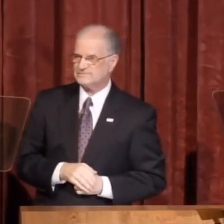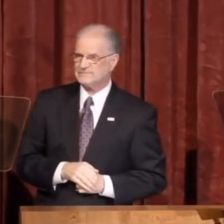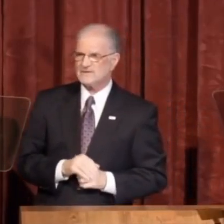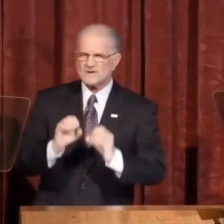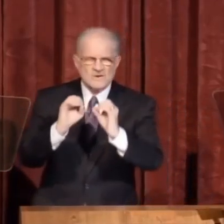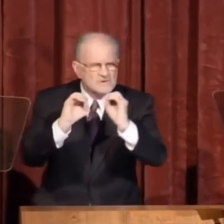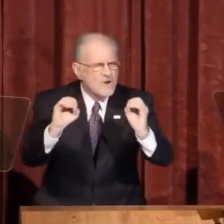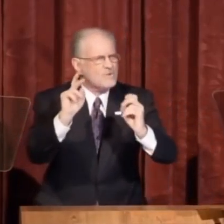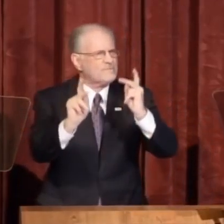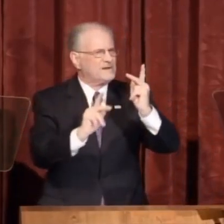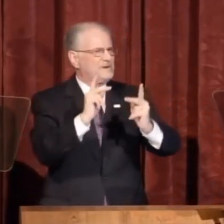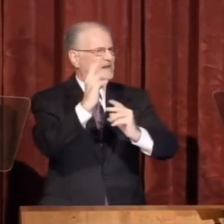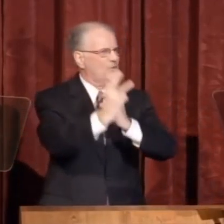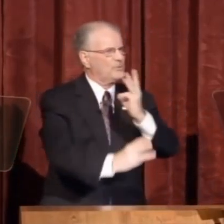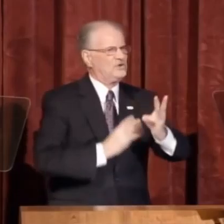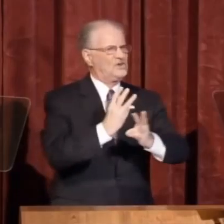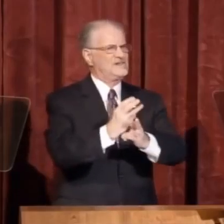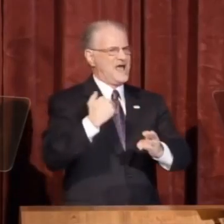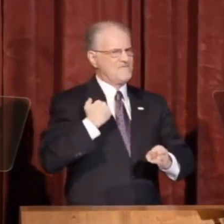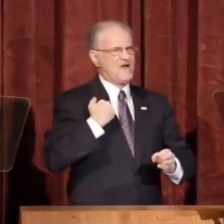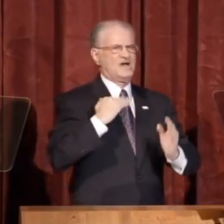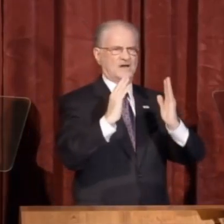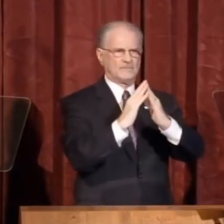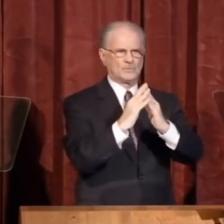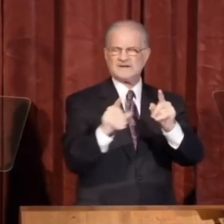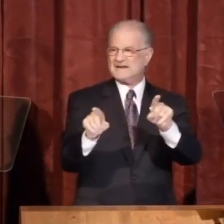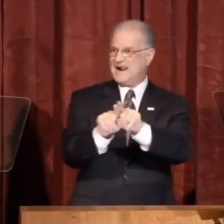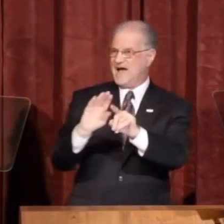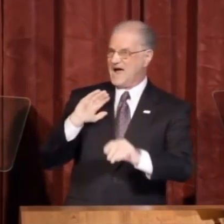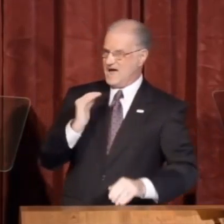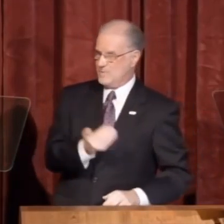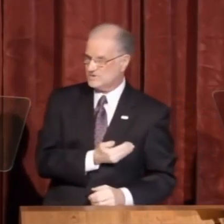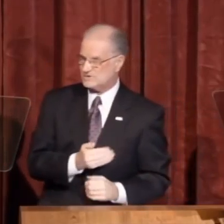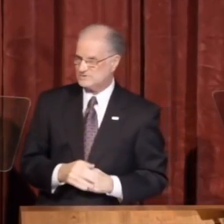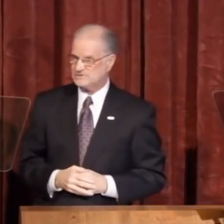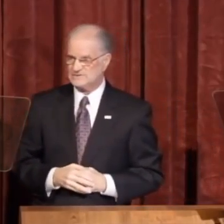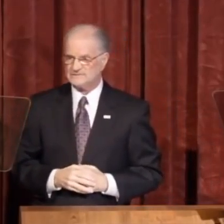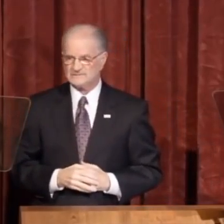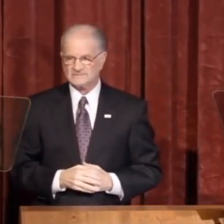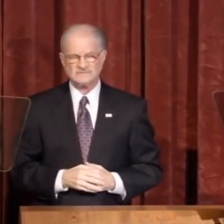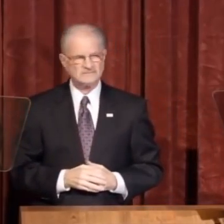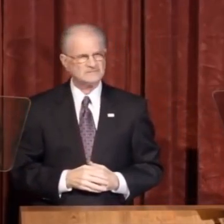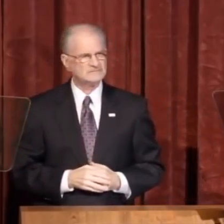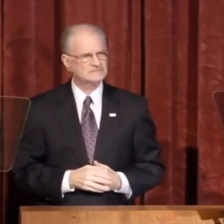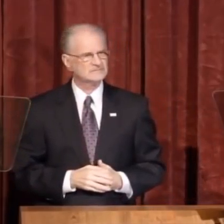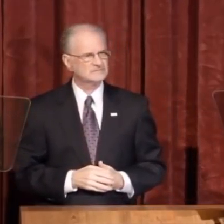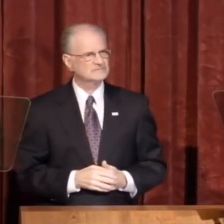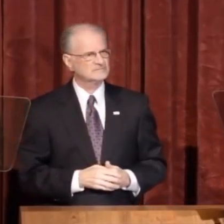We fulfill the dream of a university education for people who are deaf or hard of hearing.